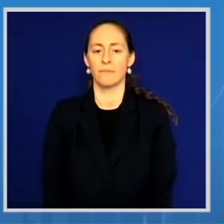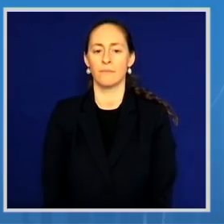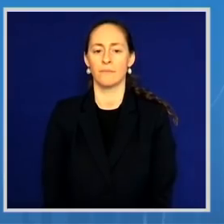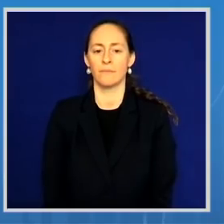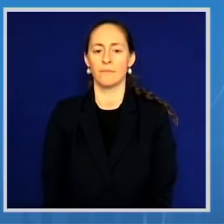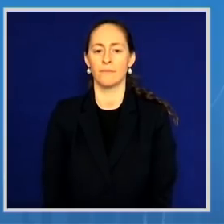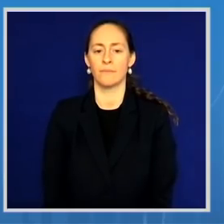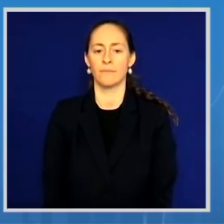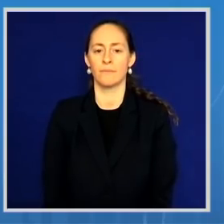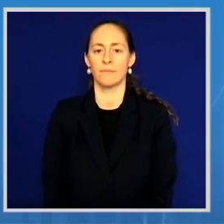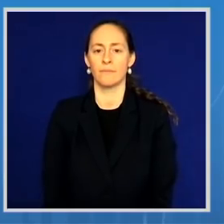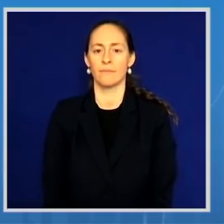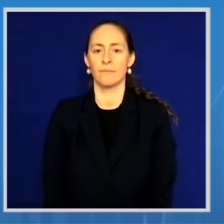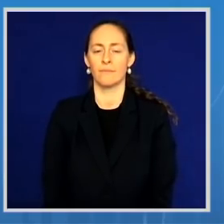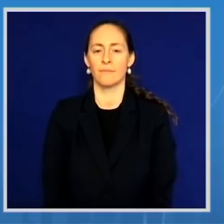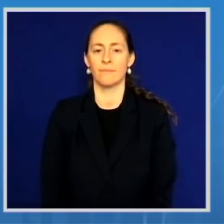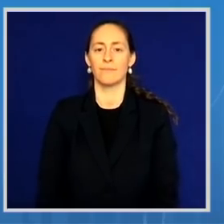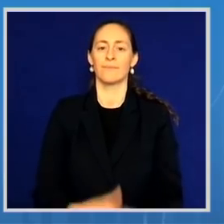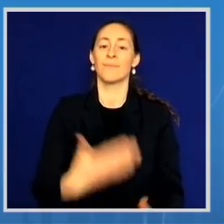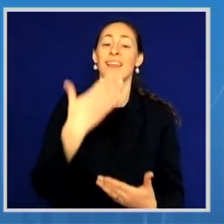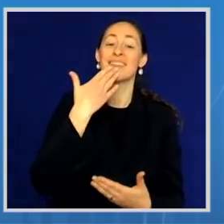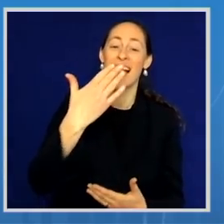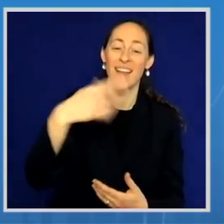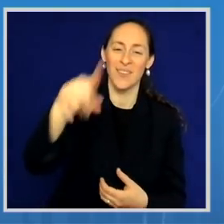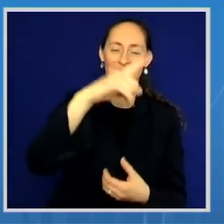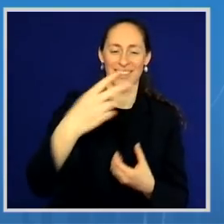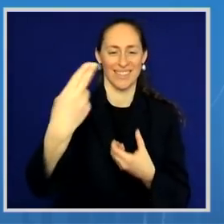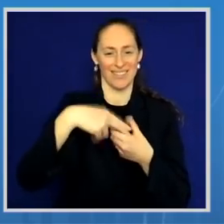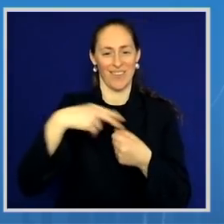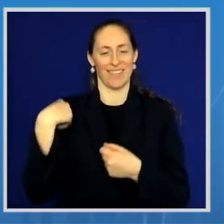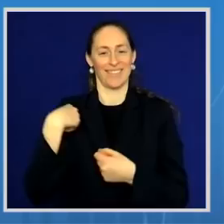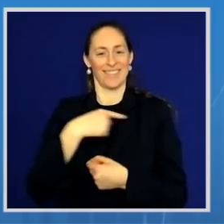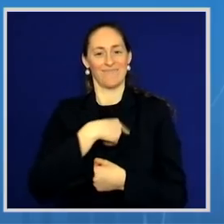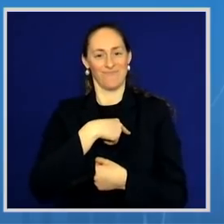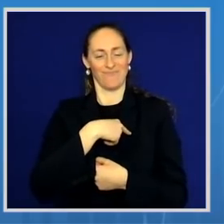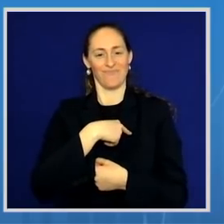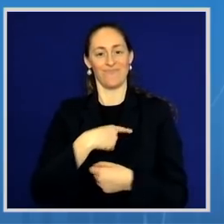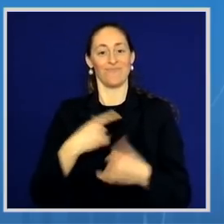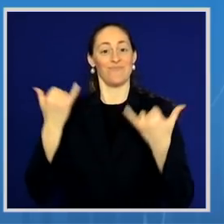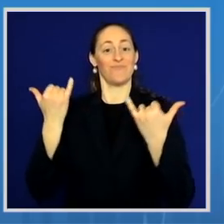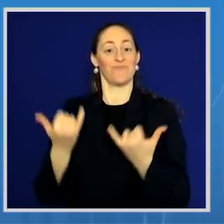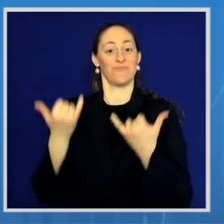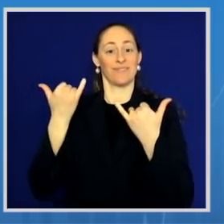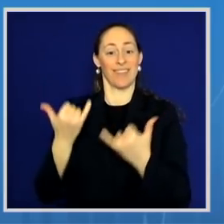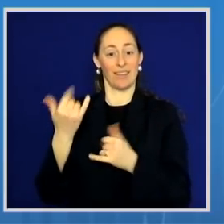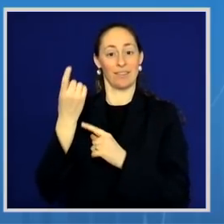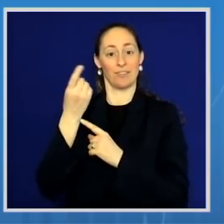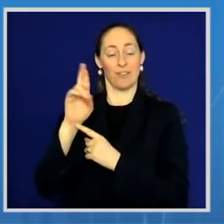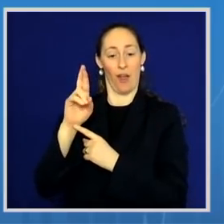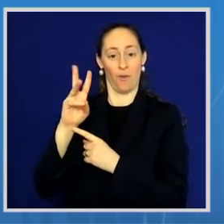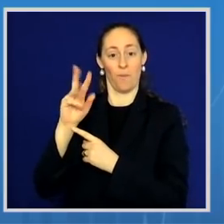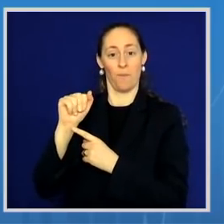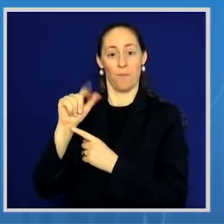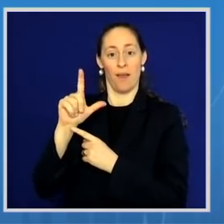Mr. Zients: Thank you for joining us. Today, Dr. Walensky will provide an update on the state of the pandemic.